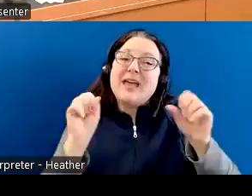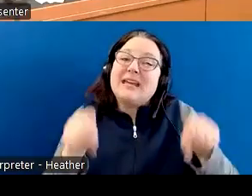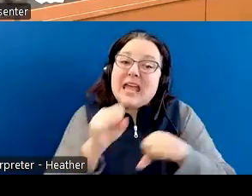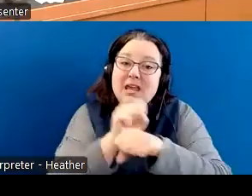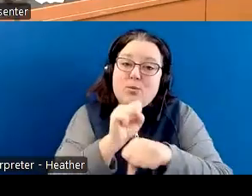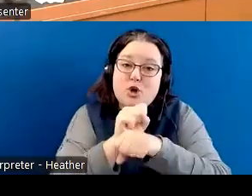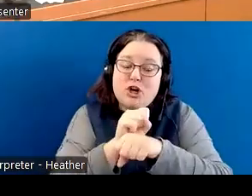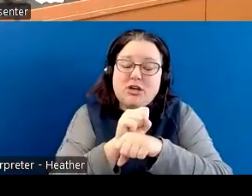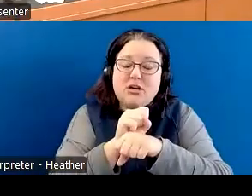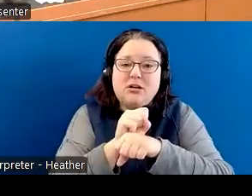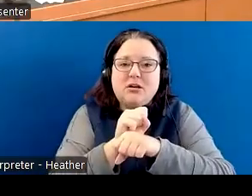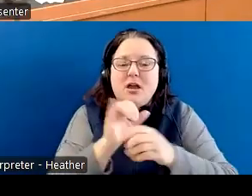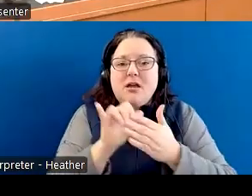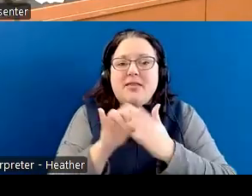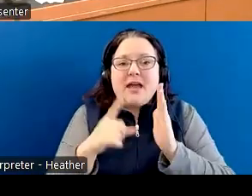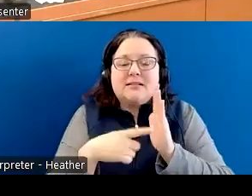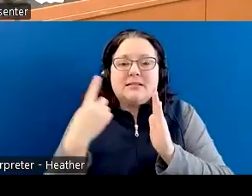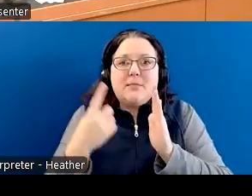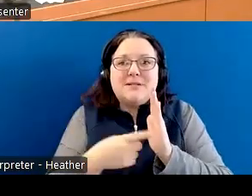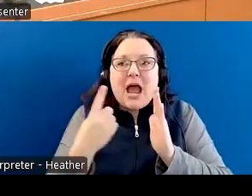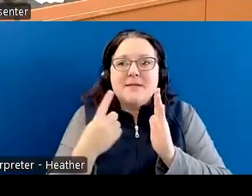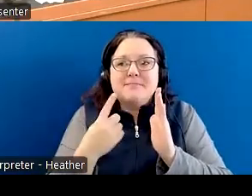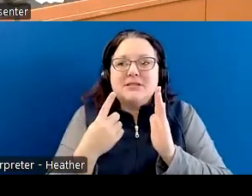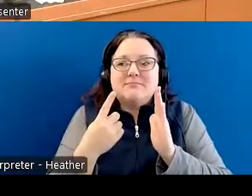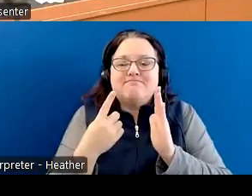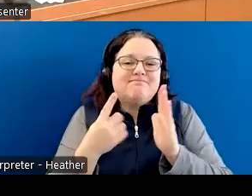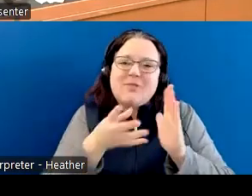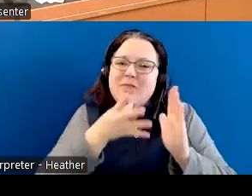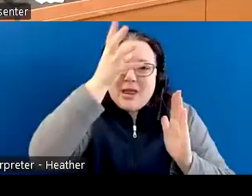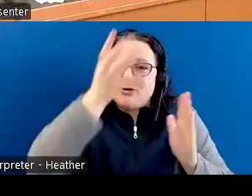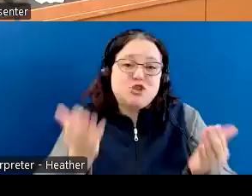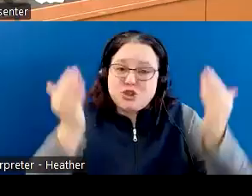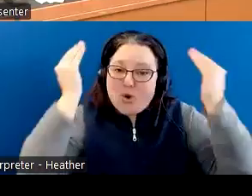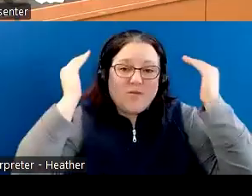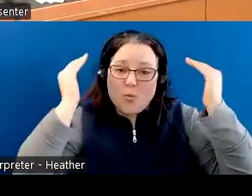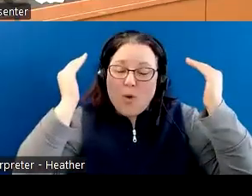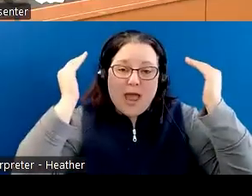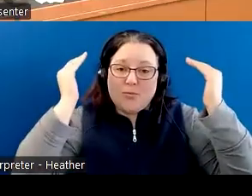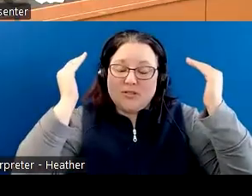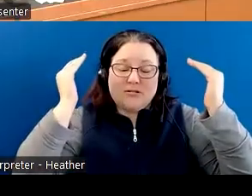um you know sometimes um they're just so overwhelmed with with different providers